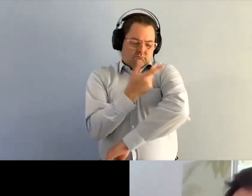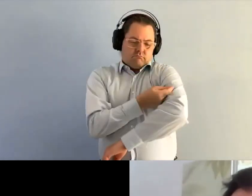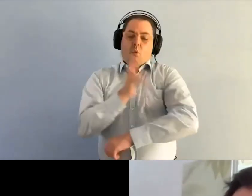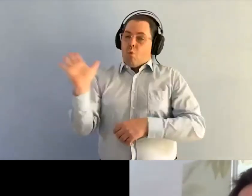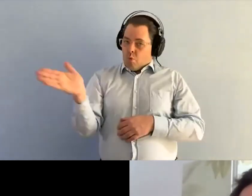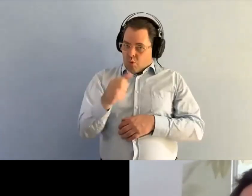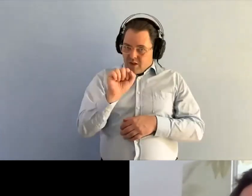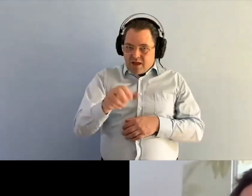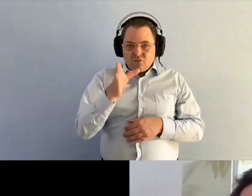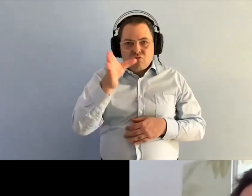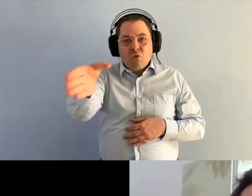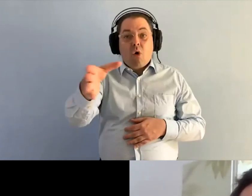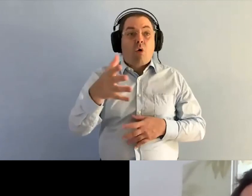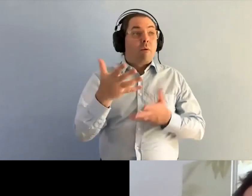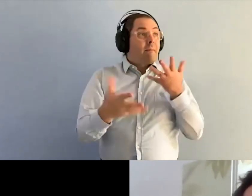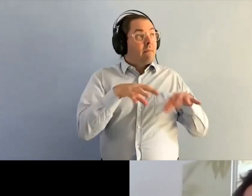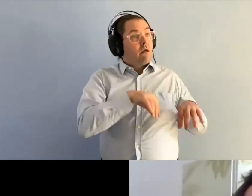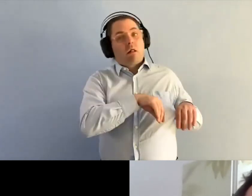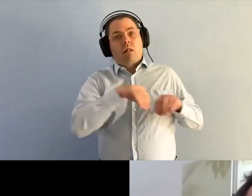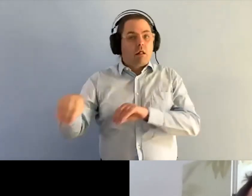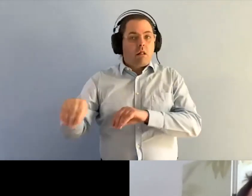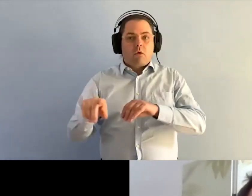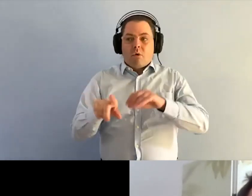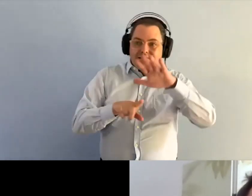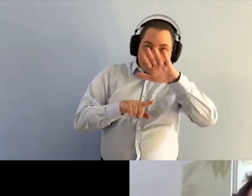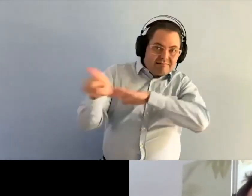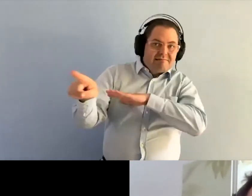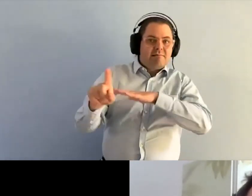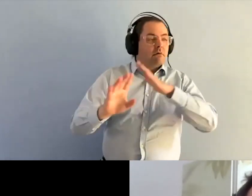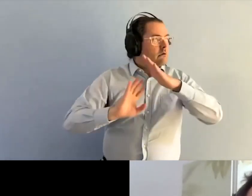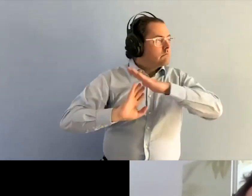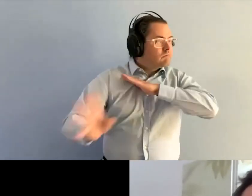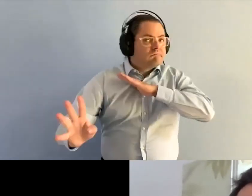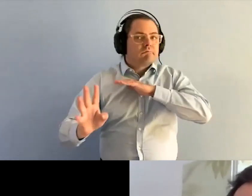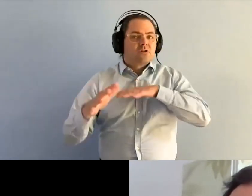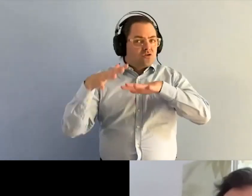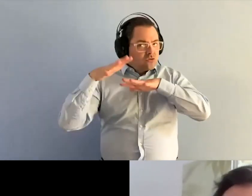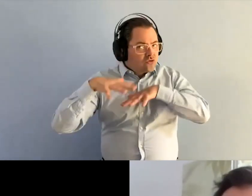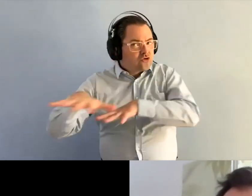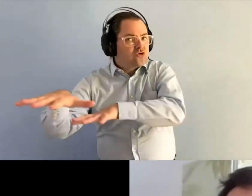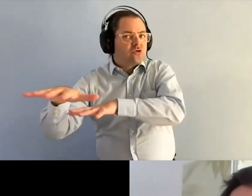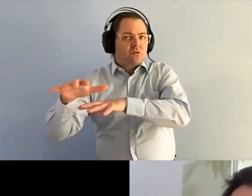that social protection systems would be ready to support persons with disabilities who are displaced who are asylum seekers,